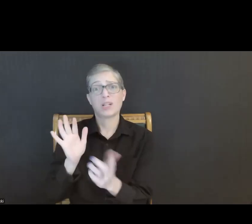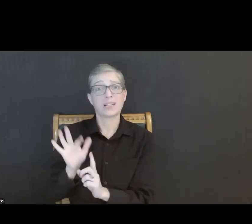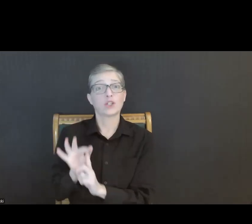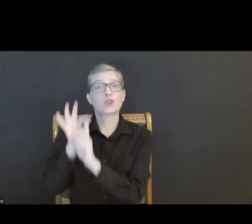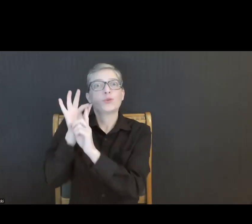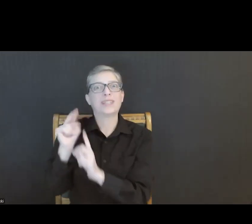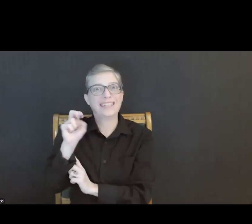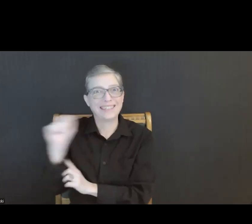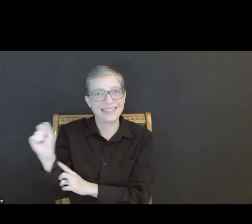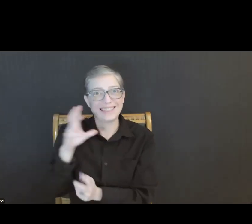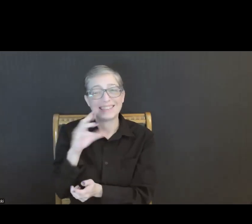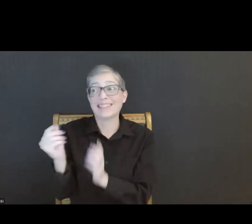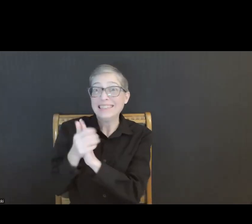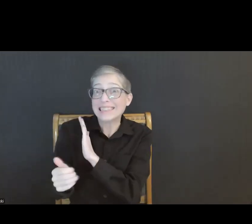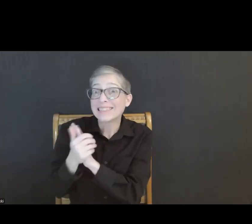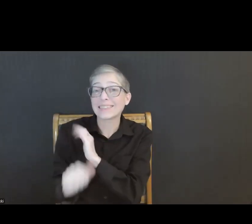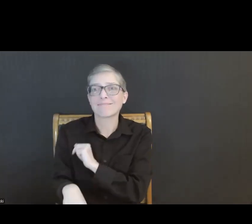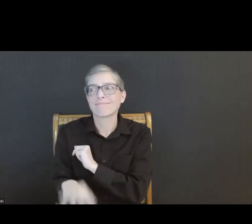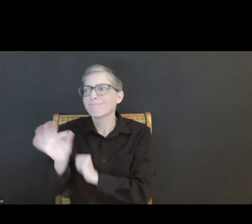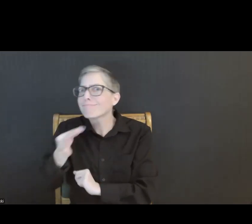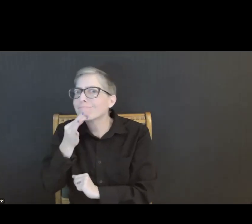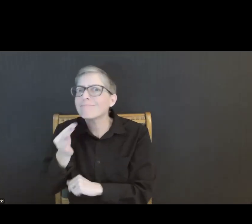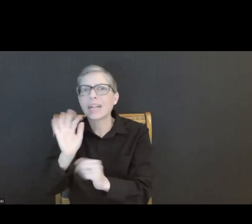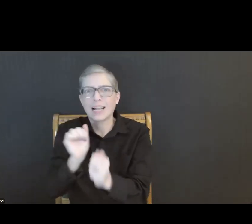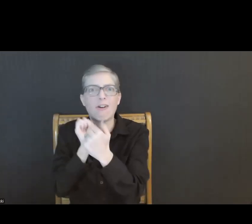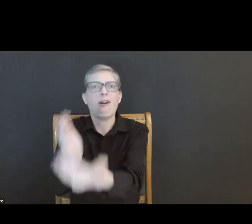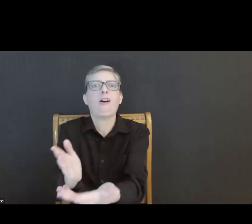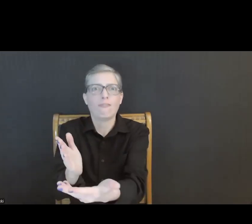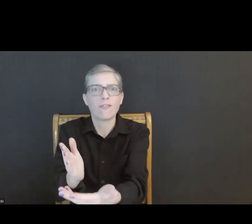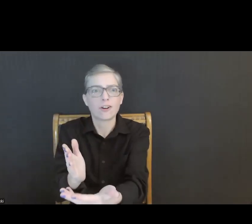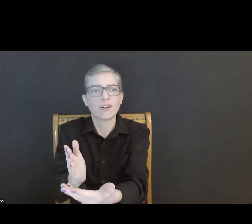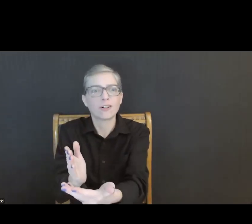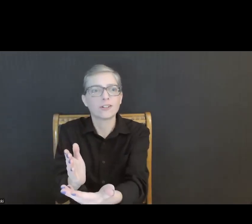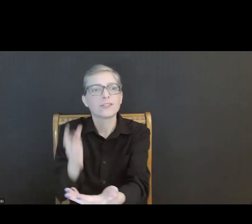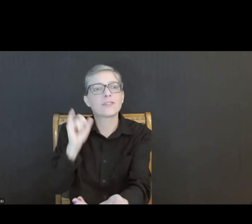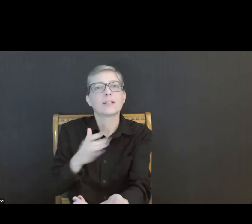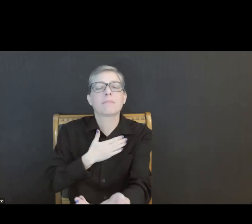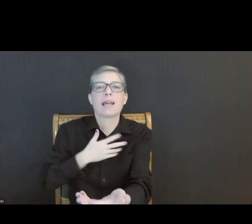the space and so that is how I'm going to Define psychologic feel safety because when I have those